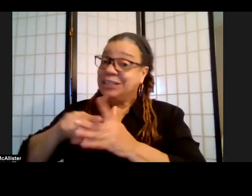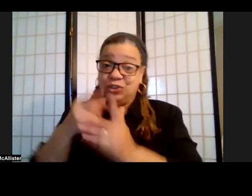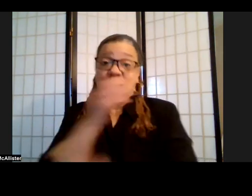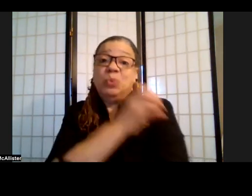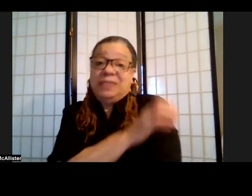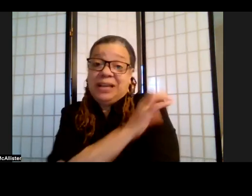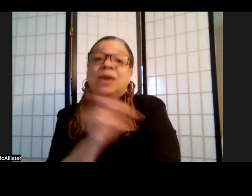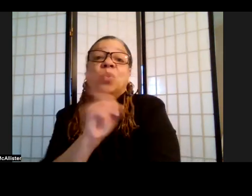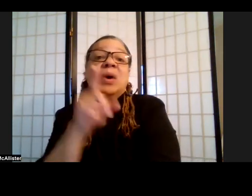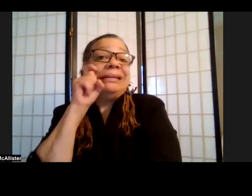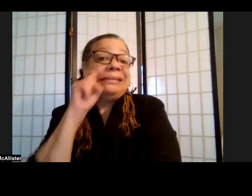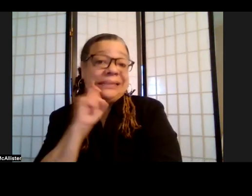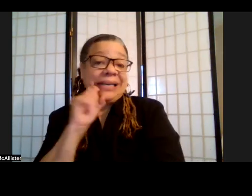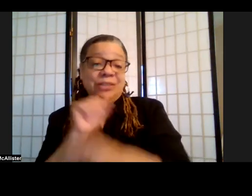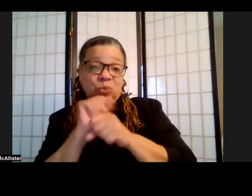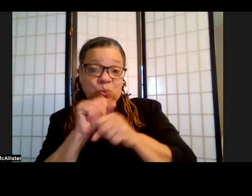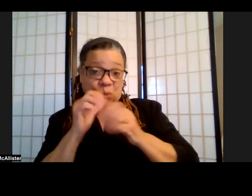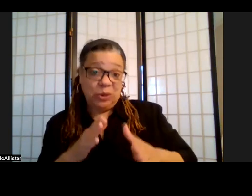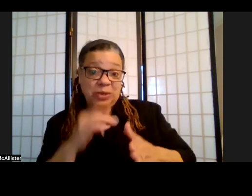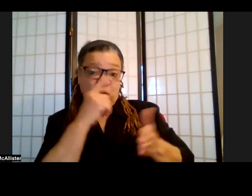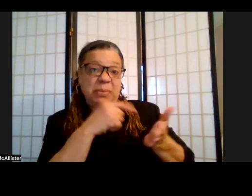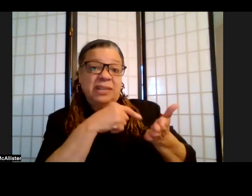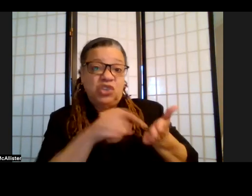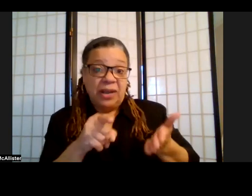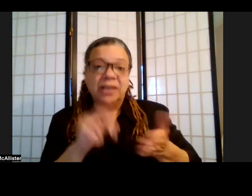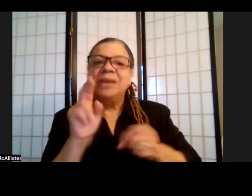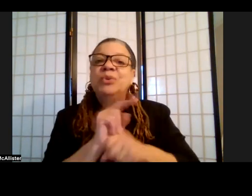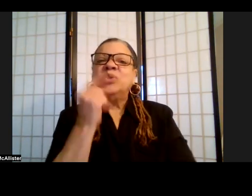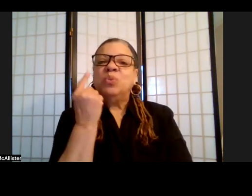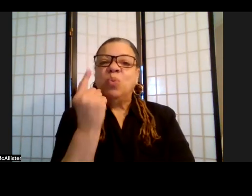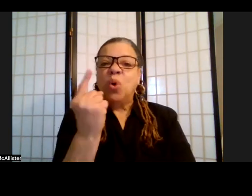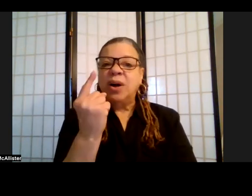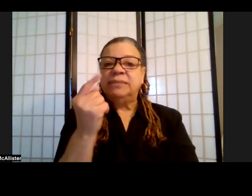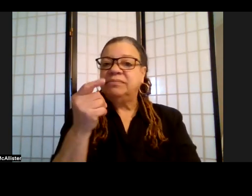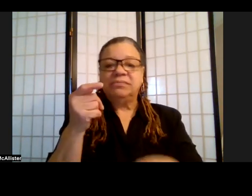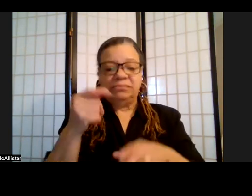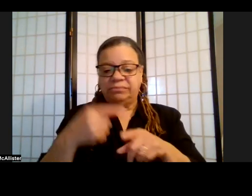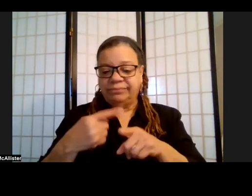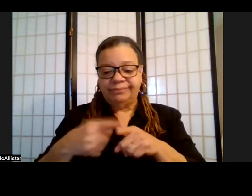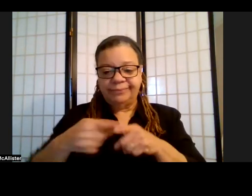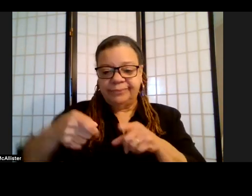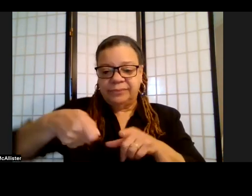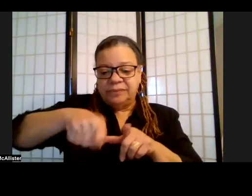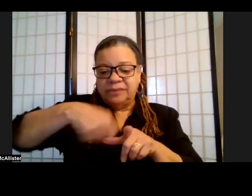being screened. The local doctor used a single speculum, a standard tool for vaginal examination. For efficiency's